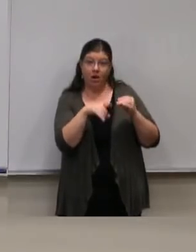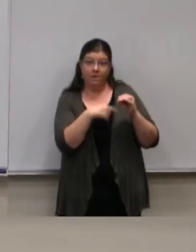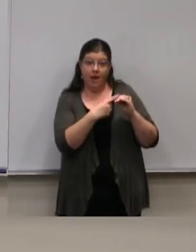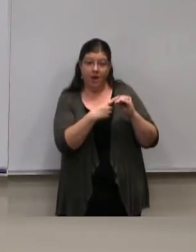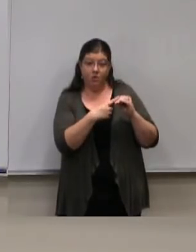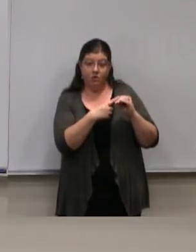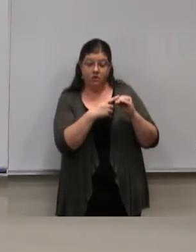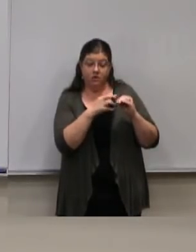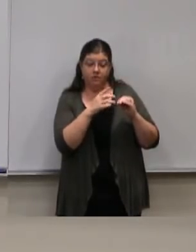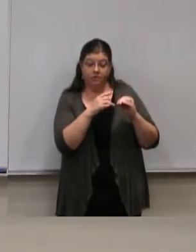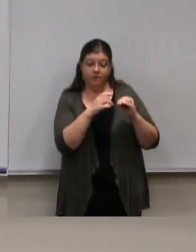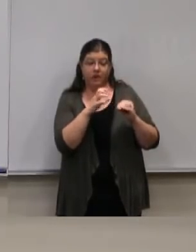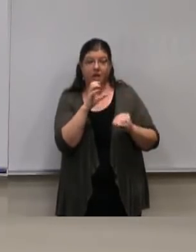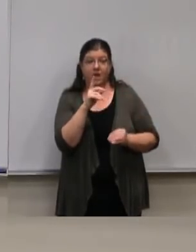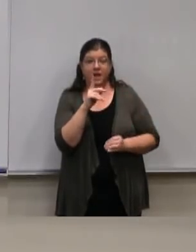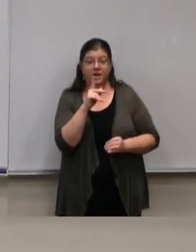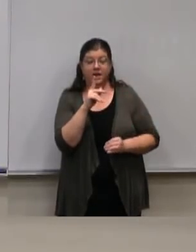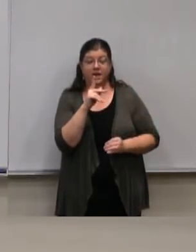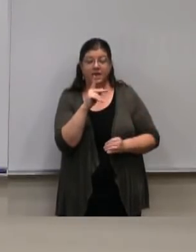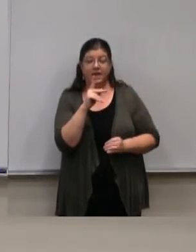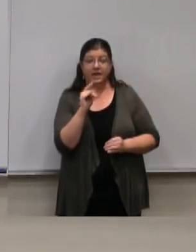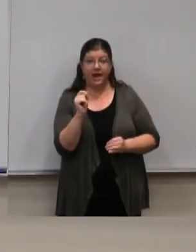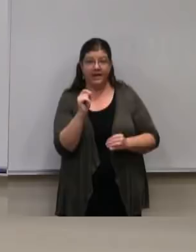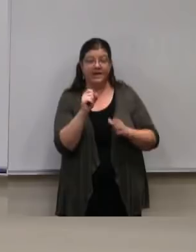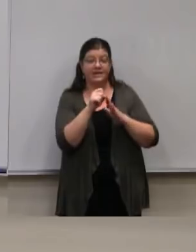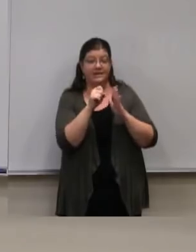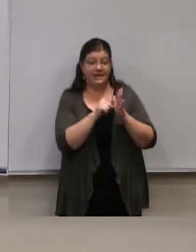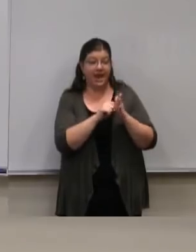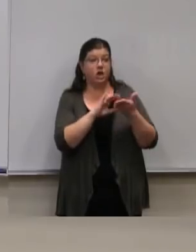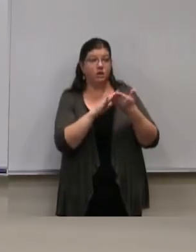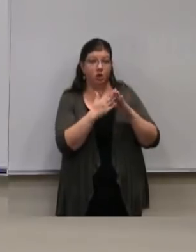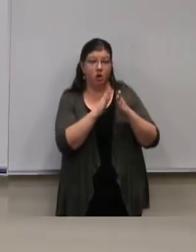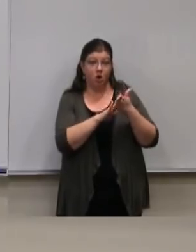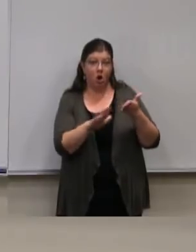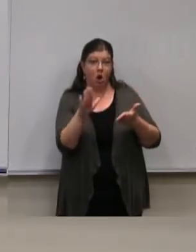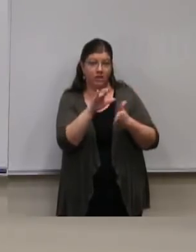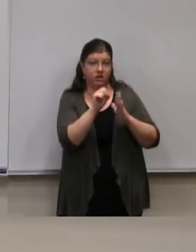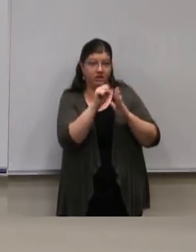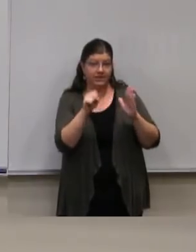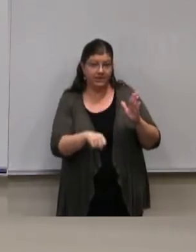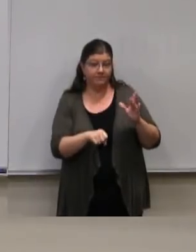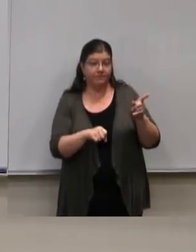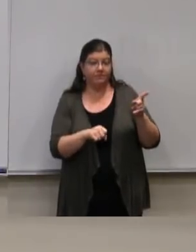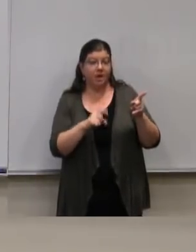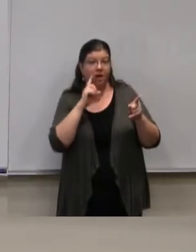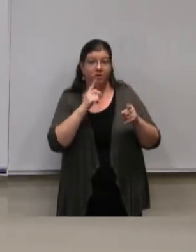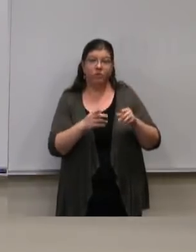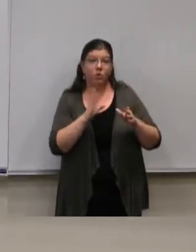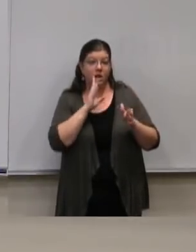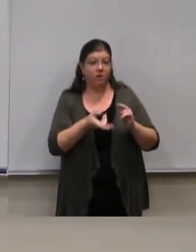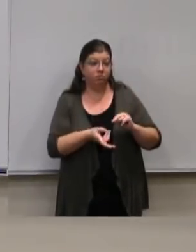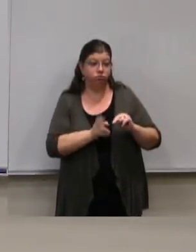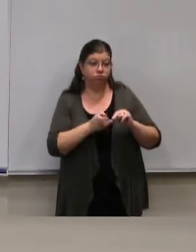about Connecticut State Community College system as seeing increases on their campuses from five